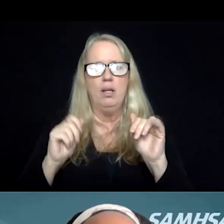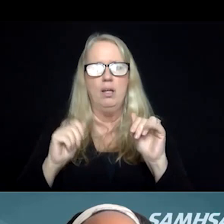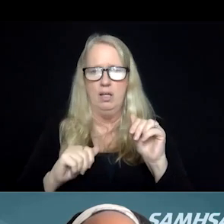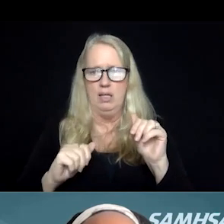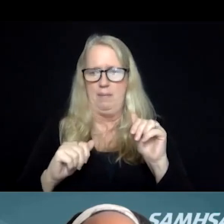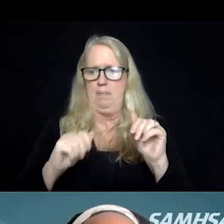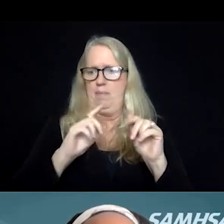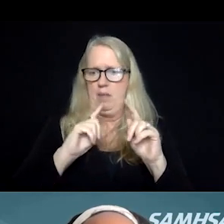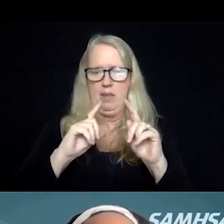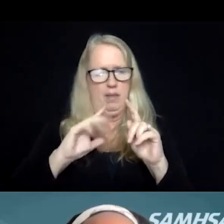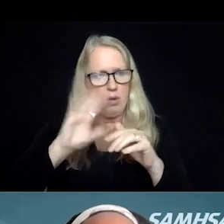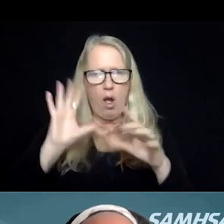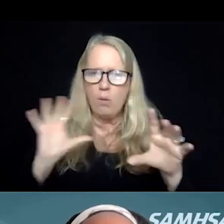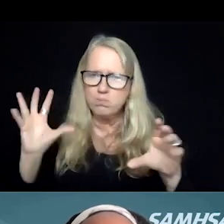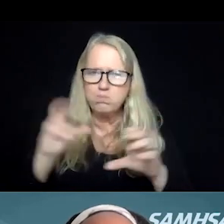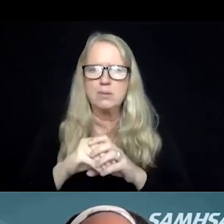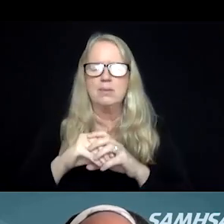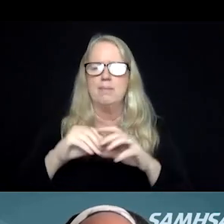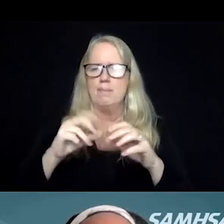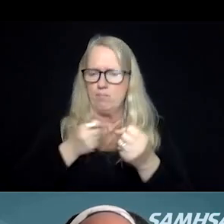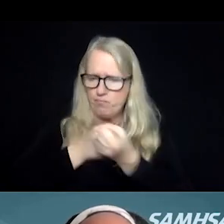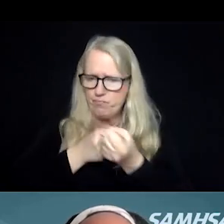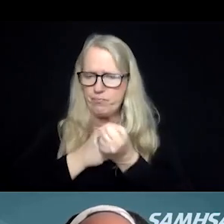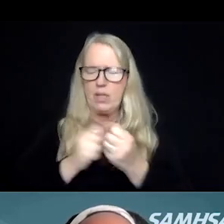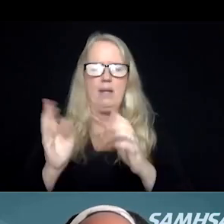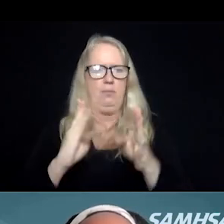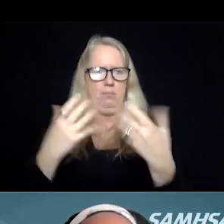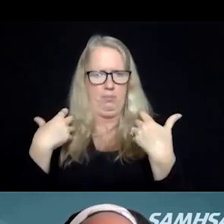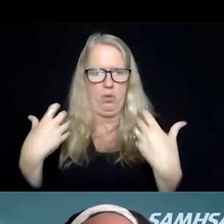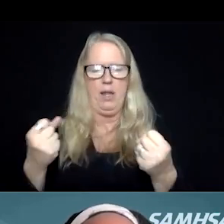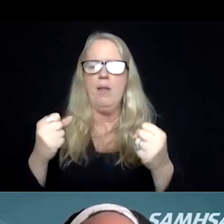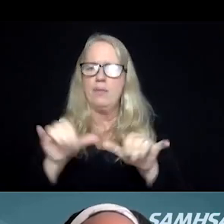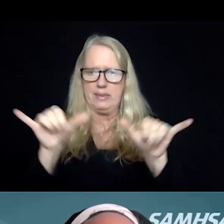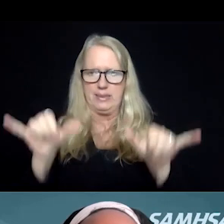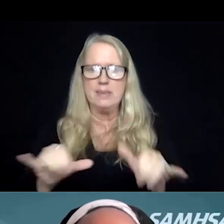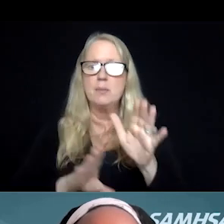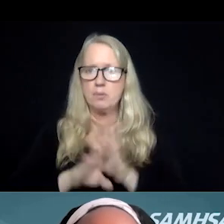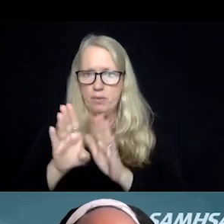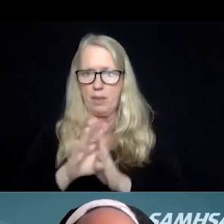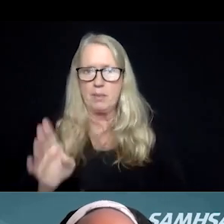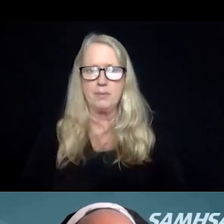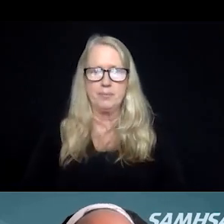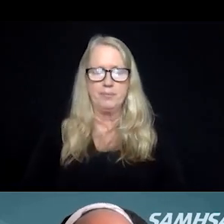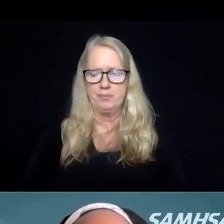BOUGHT INTO THE IMPORTANCE OF BEHAVIOR AL HEALTH SYSTEMS DEVELOPMENT. AND THEN THE EXPERTS.